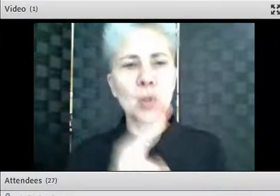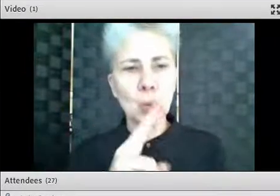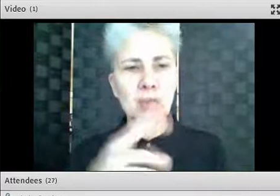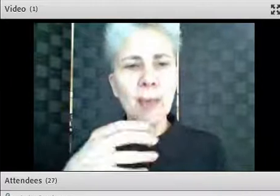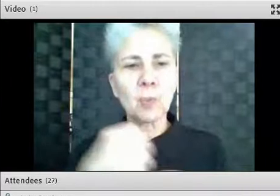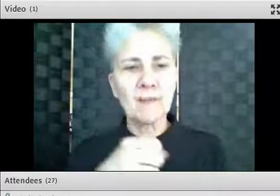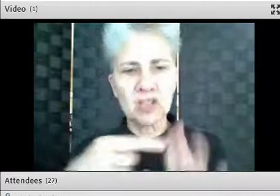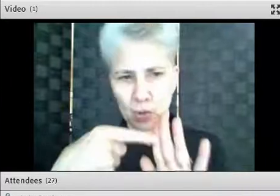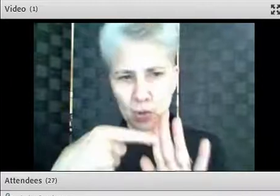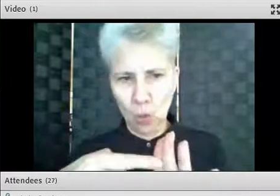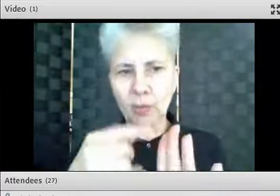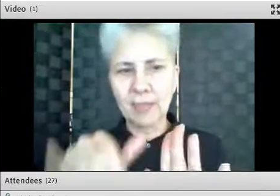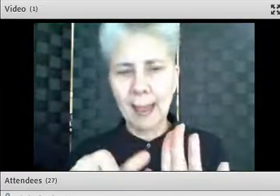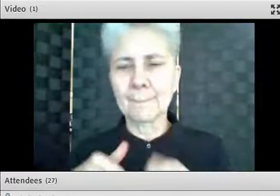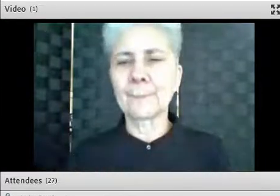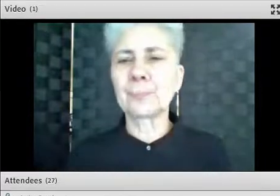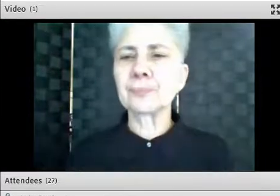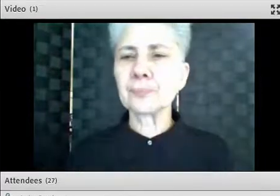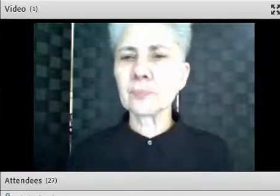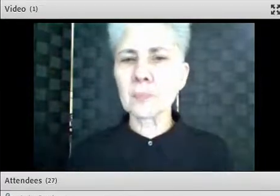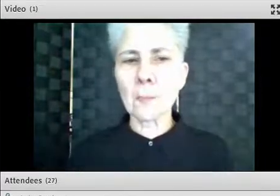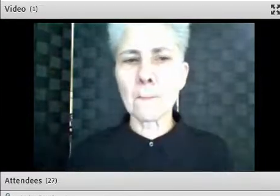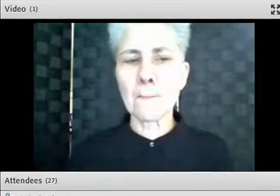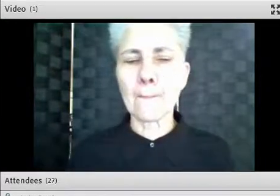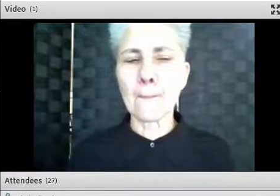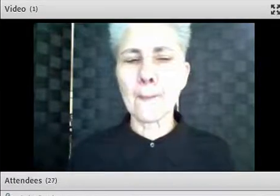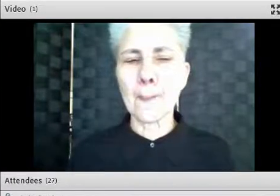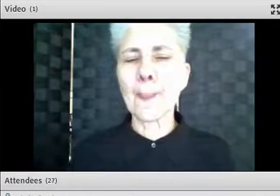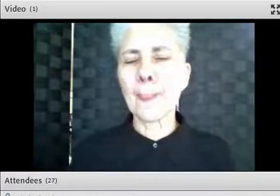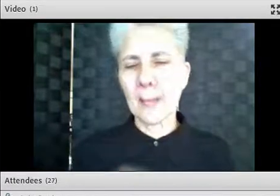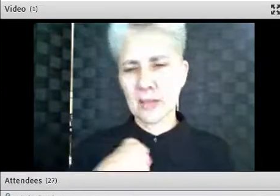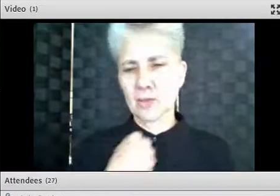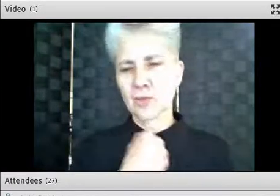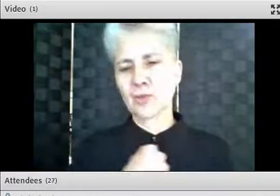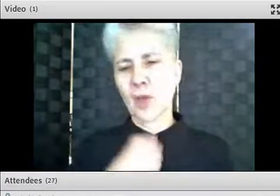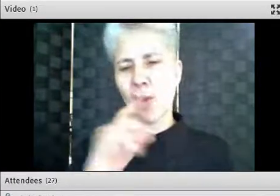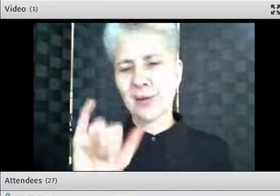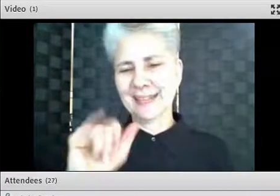as they appear generally, so -- Yeah, sorry, Dale.